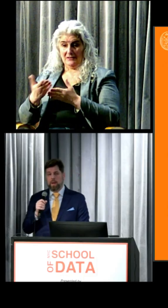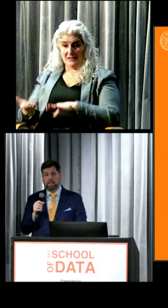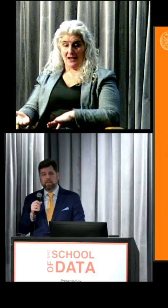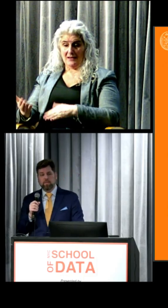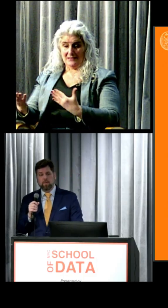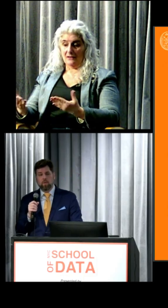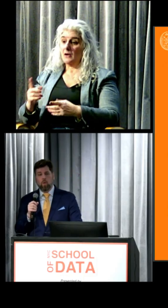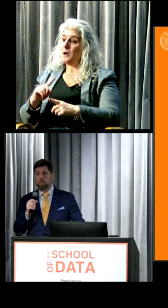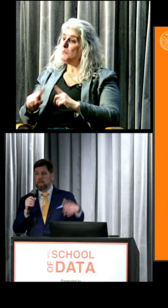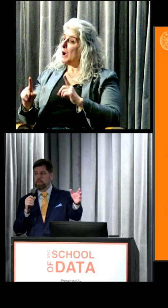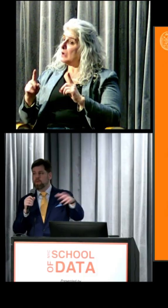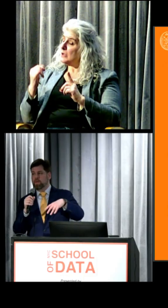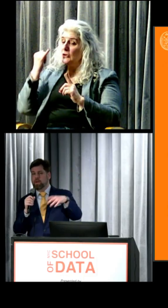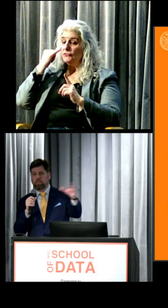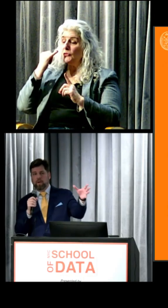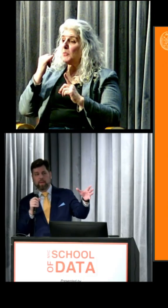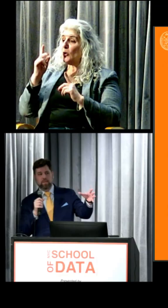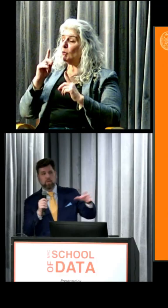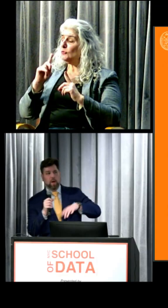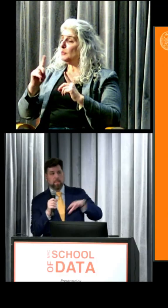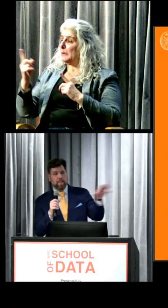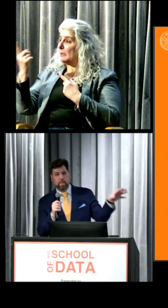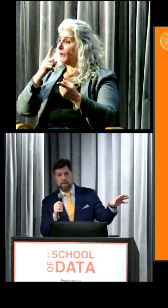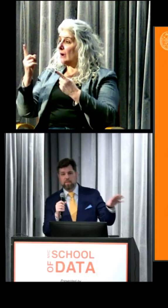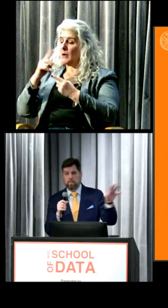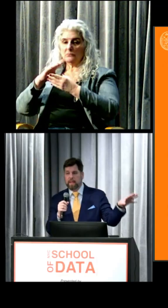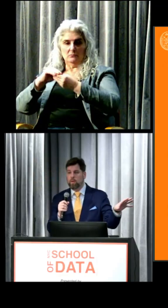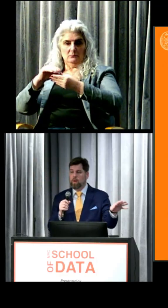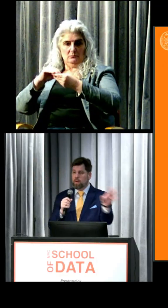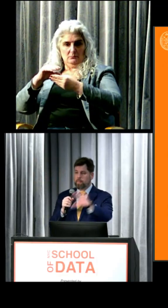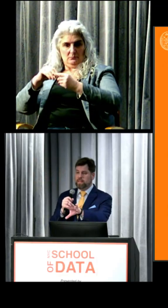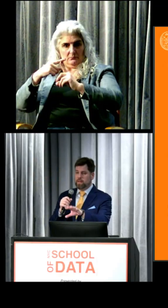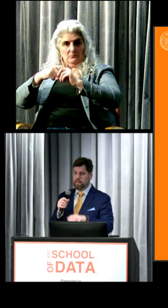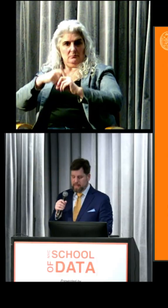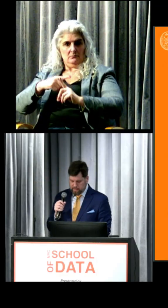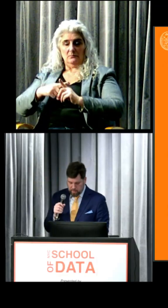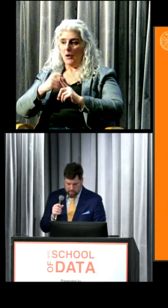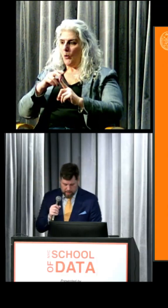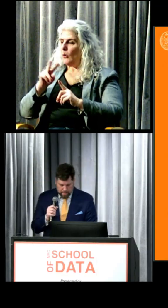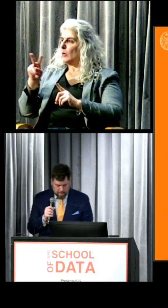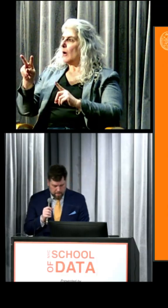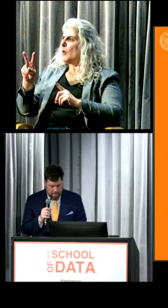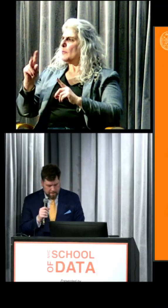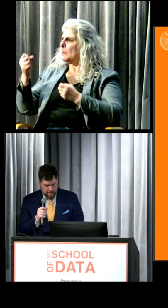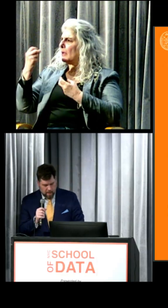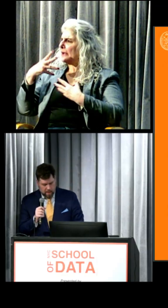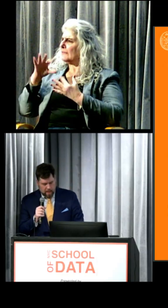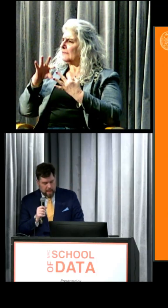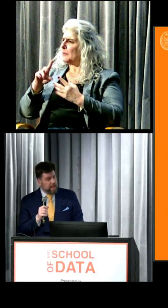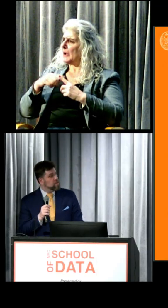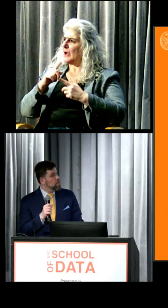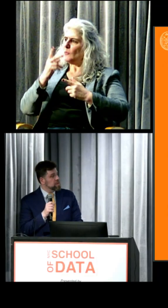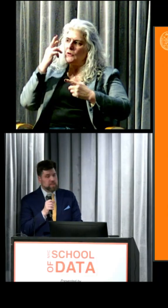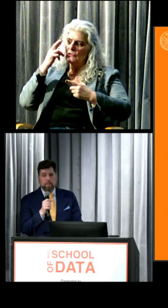We ended up with one control panel in the center, which was really an encouragement of collaborative play from the visitors.